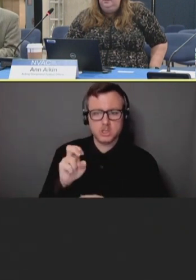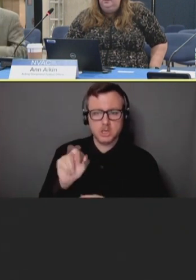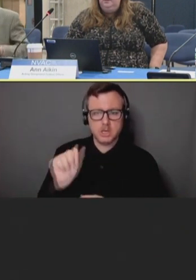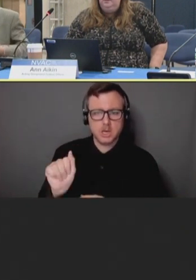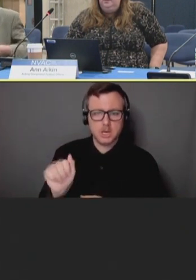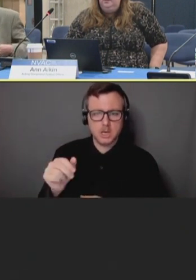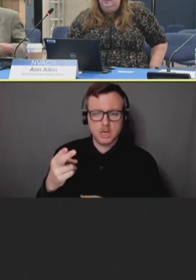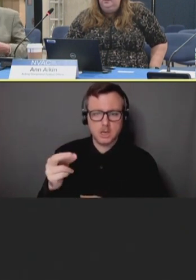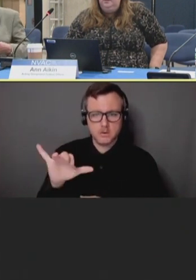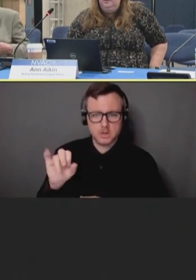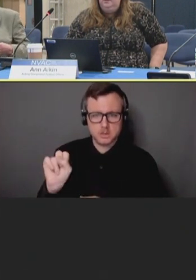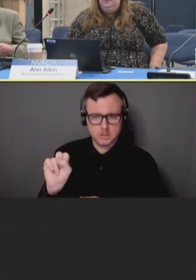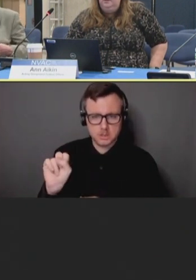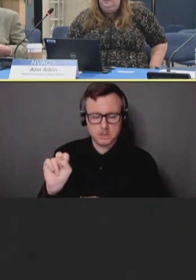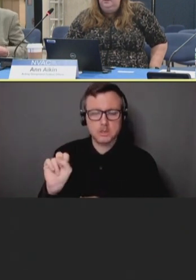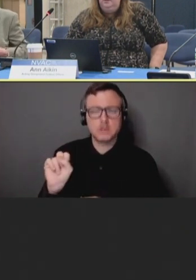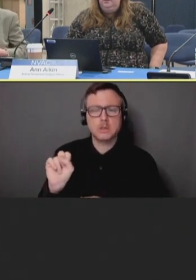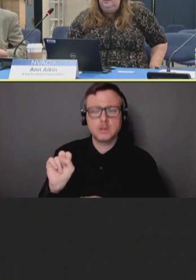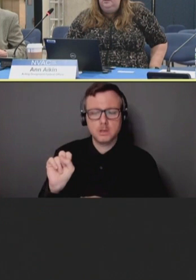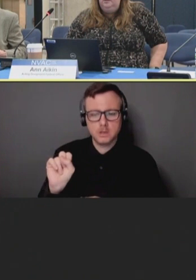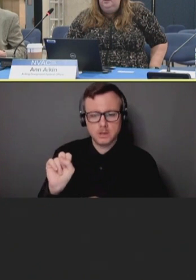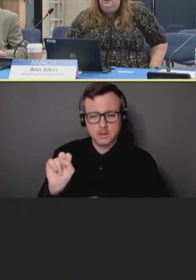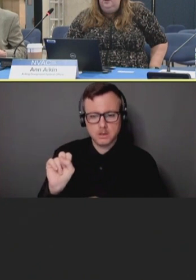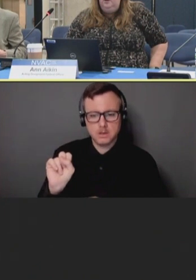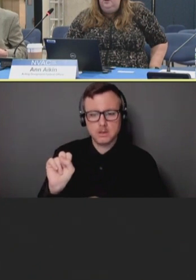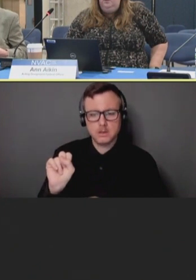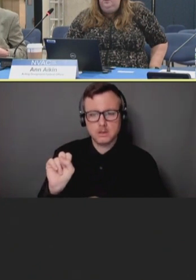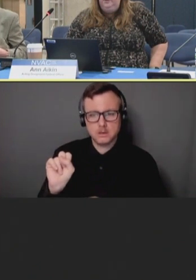Okay. Gina Charos.